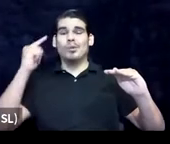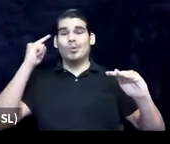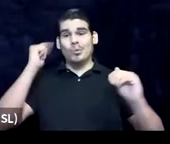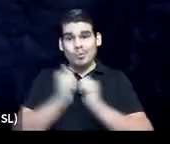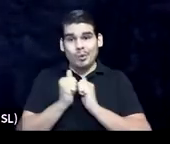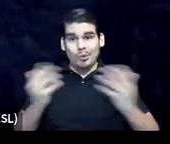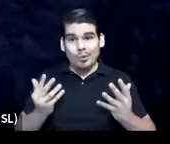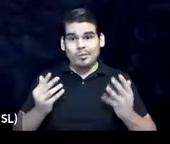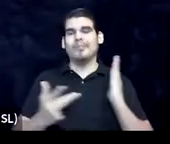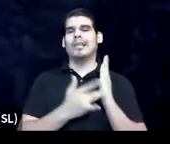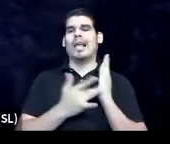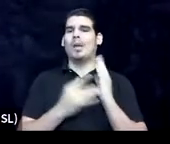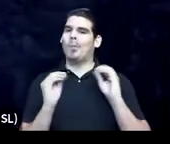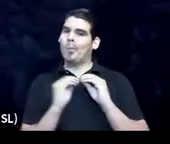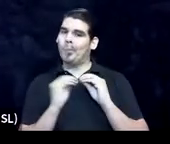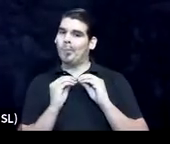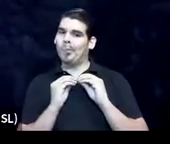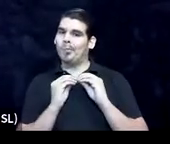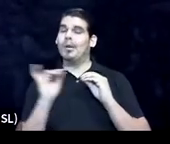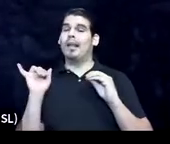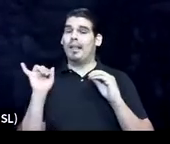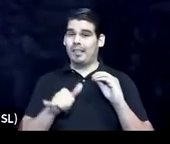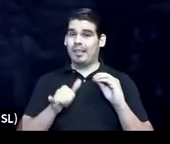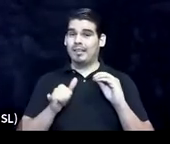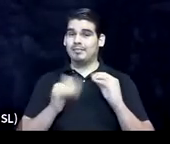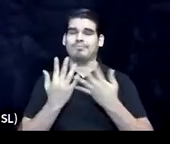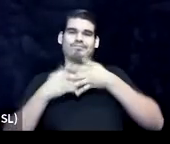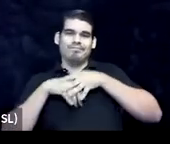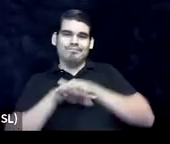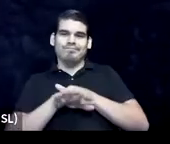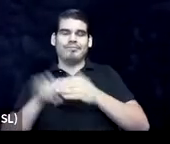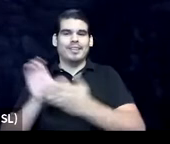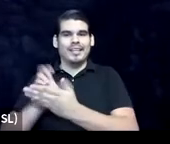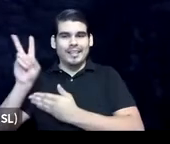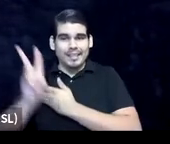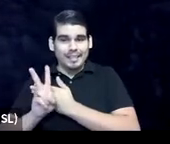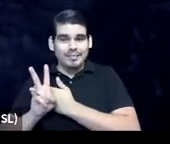In order to complete the assignments and get get into their professors online classes. Right.